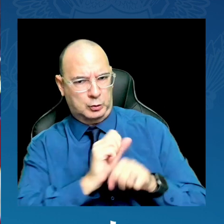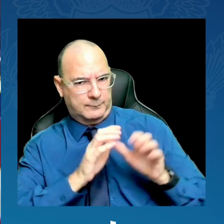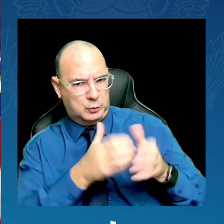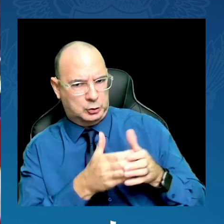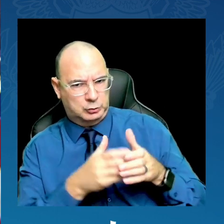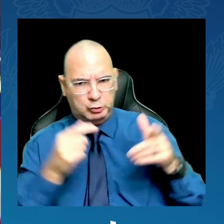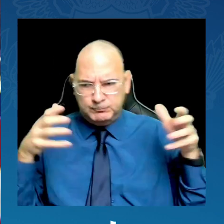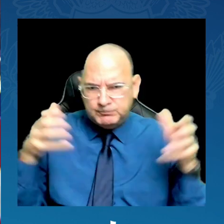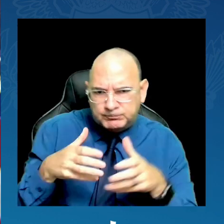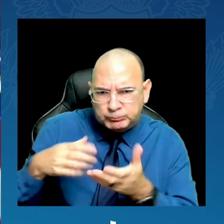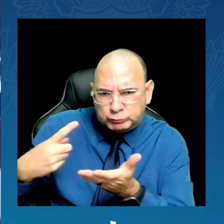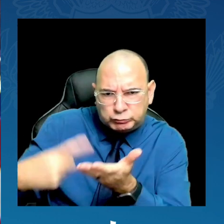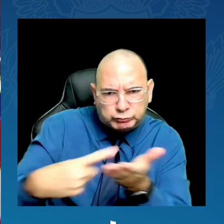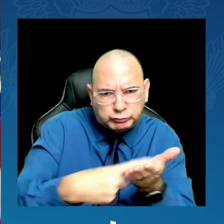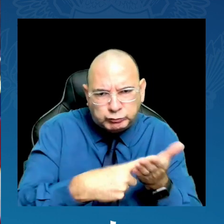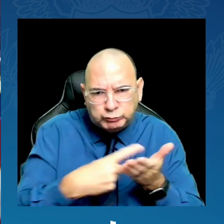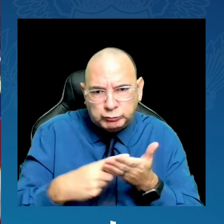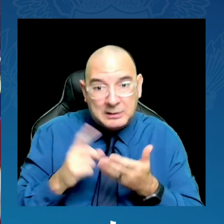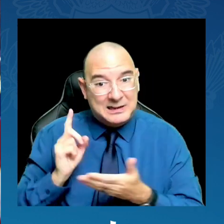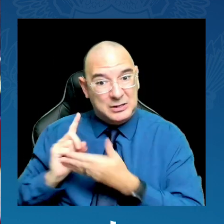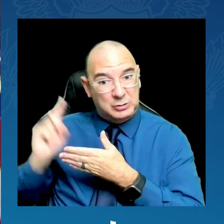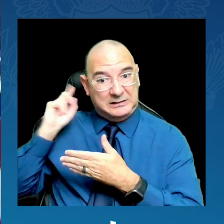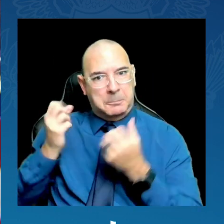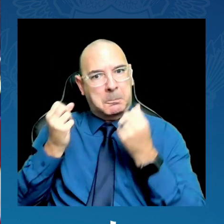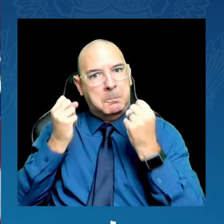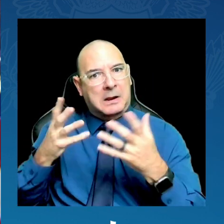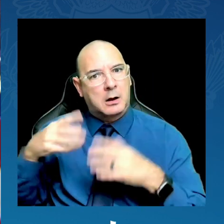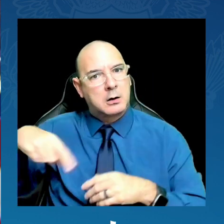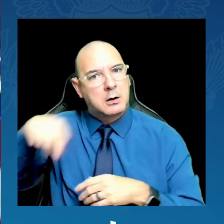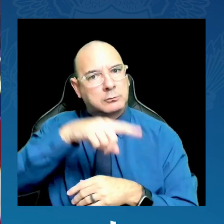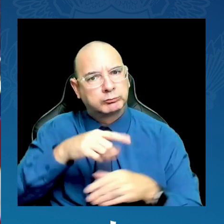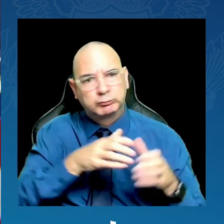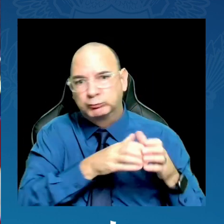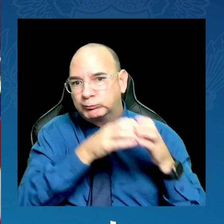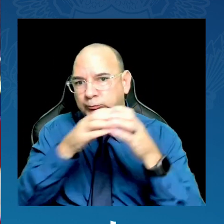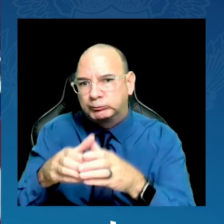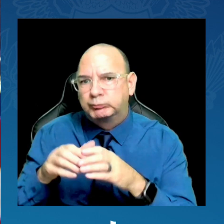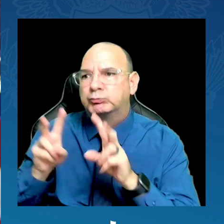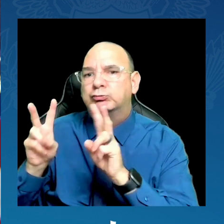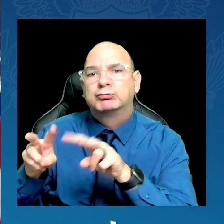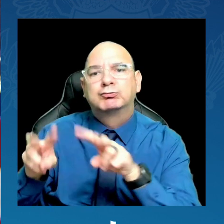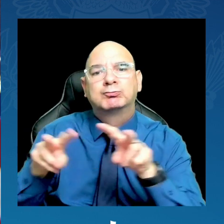I had the honor to visit the Kennedy Space Center. There, I met some of the people